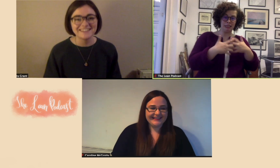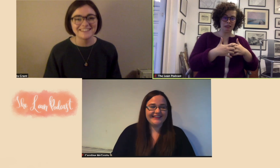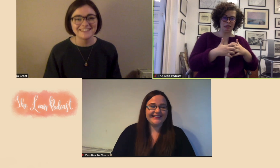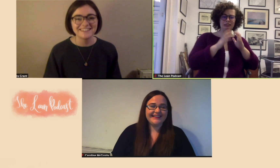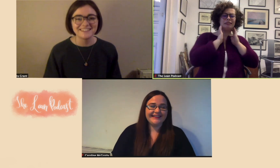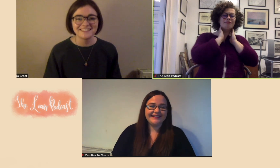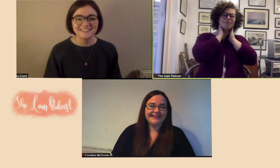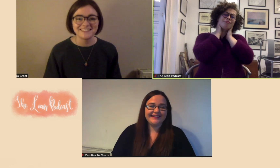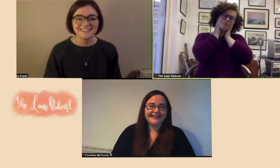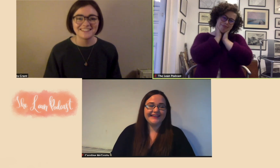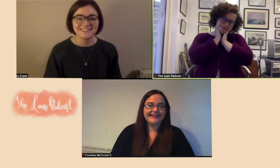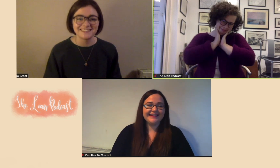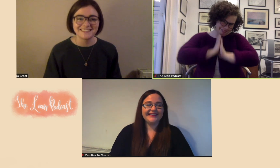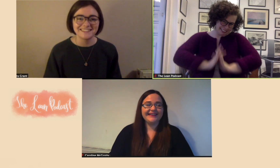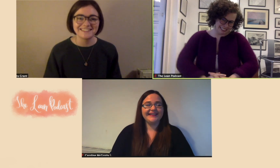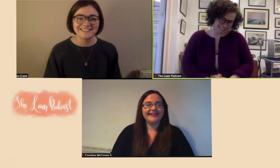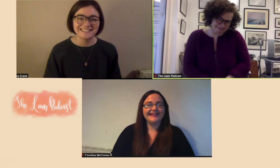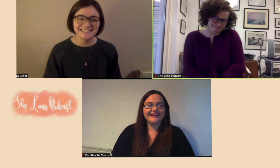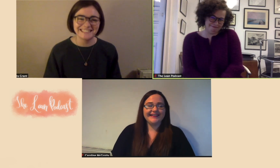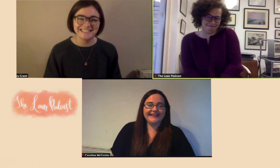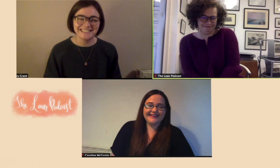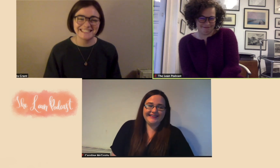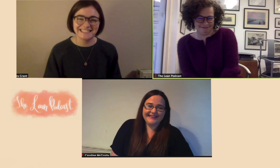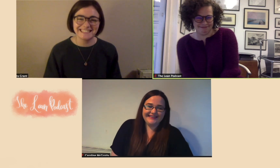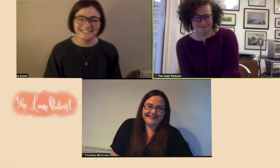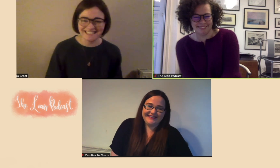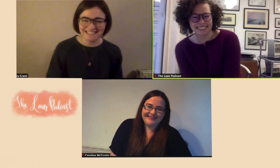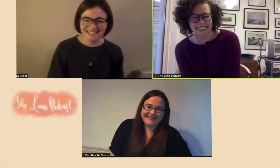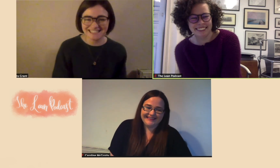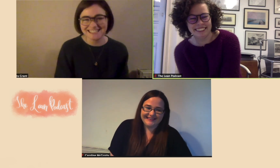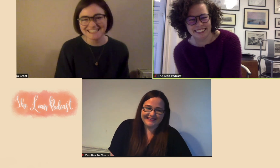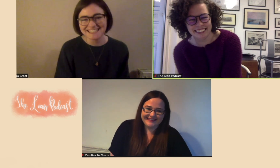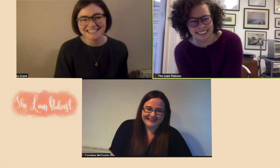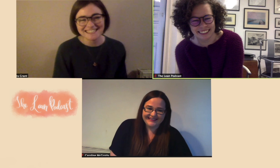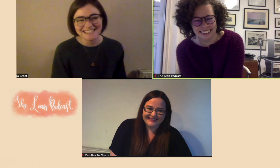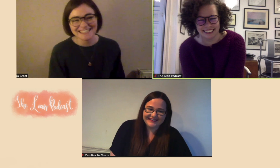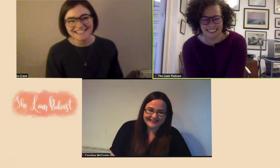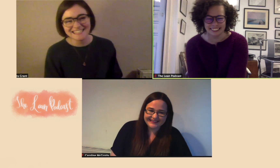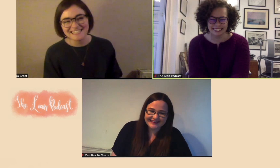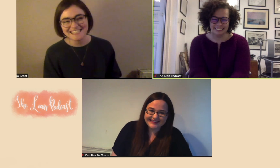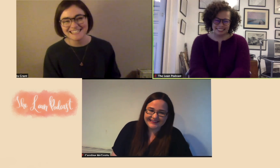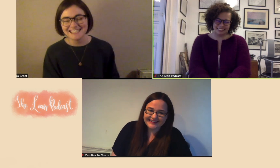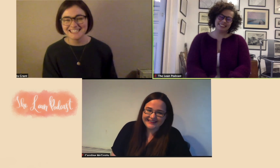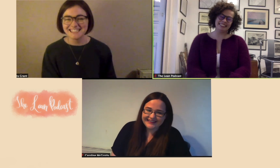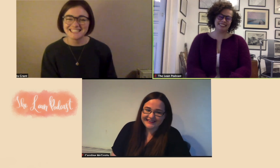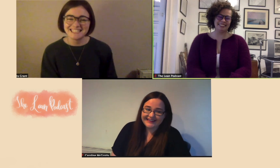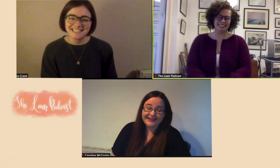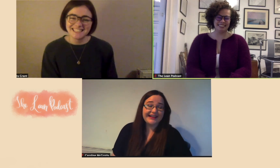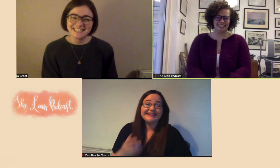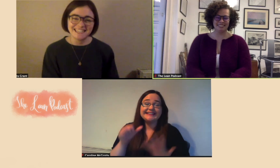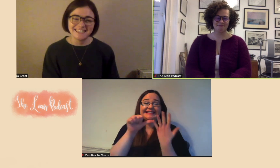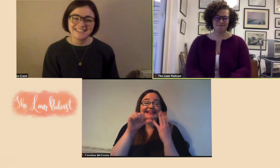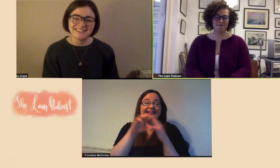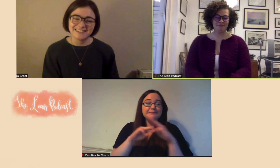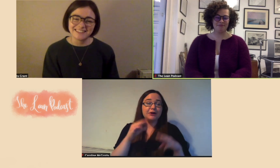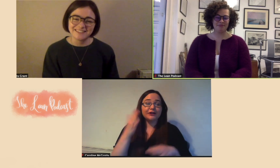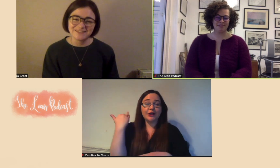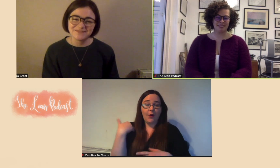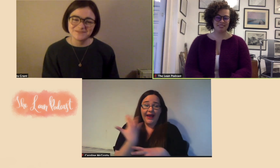And like I've had people, like give me the ISL explanation a hundred times any day of the week, but actually managing my own technology, no blanks.